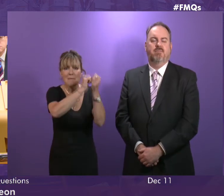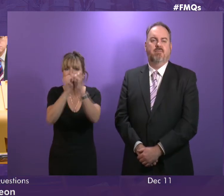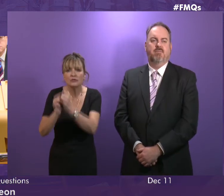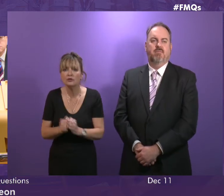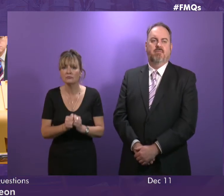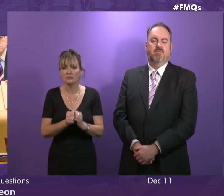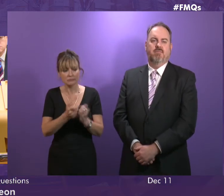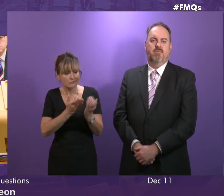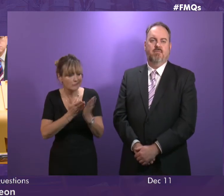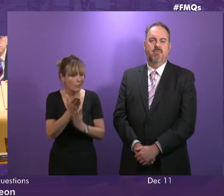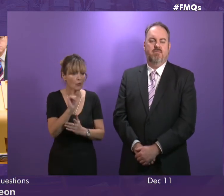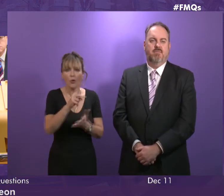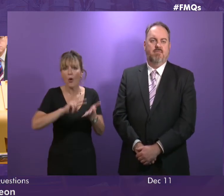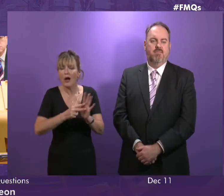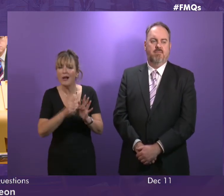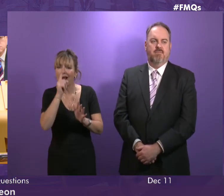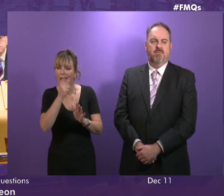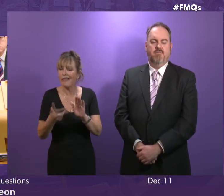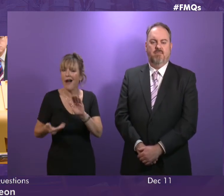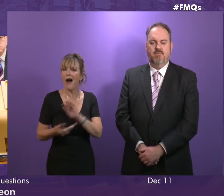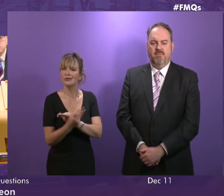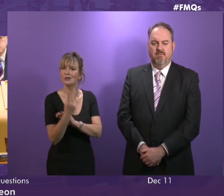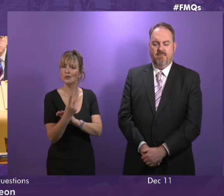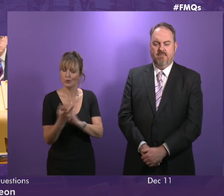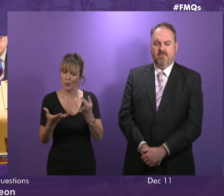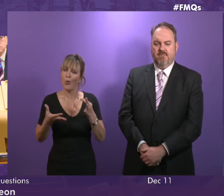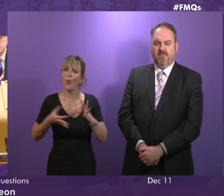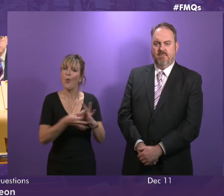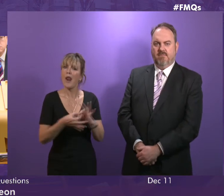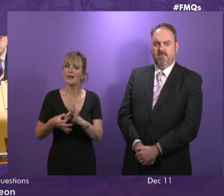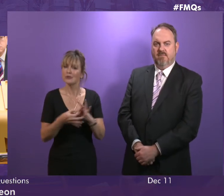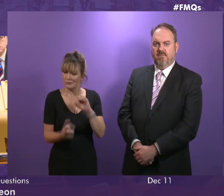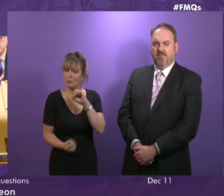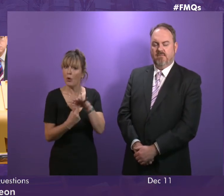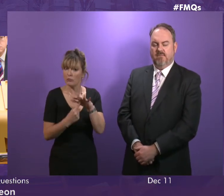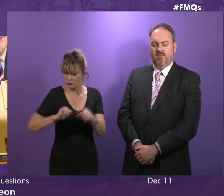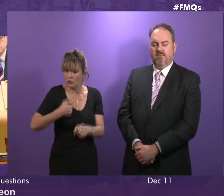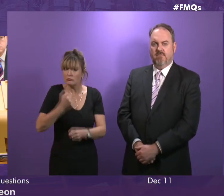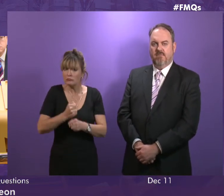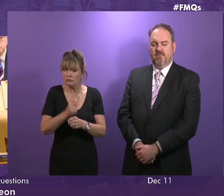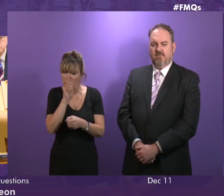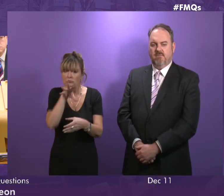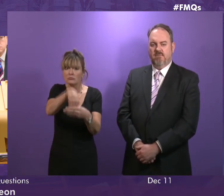through organisations such as the Under2 Coalition are so important. Over the past decade, the Scottish Government has played an important part in the United